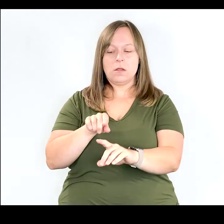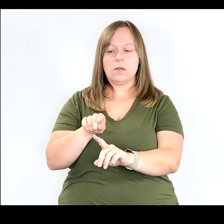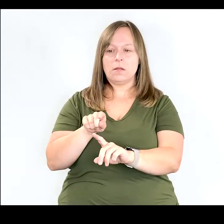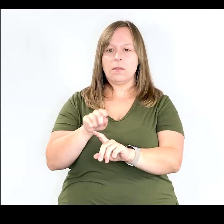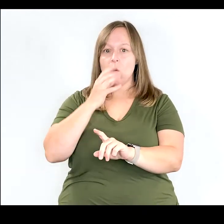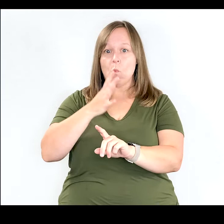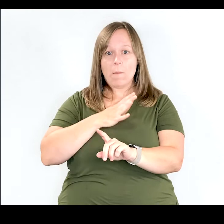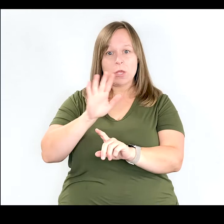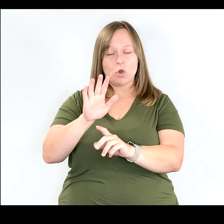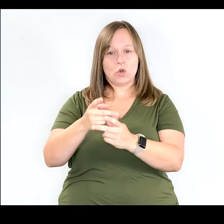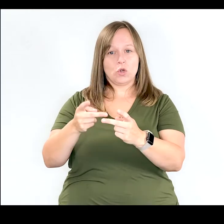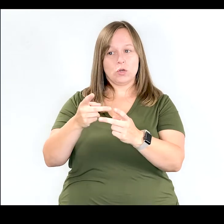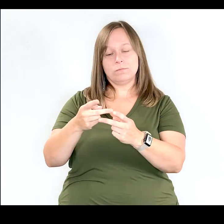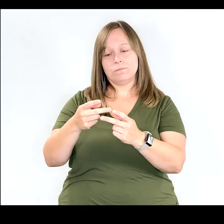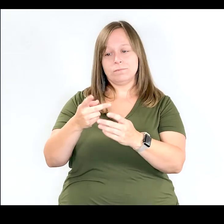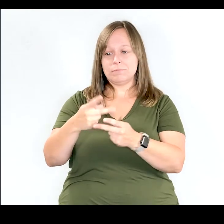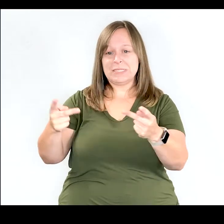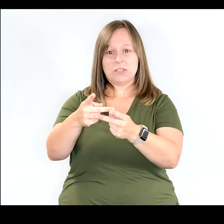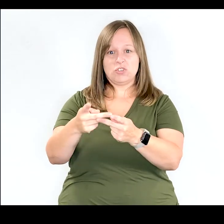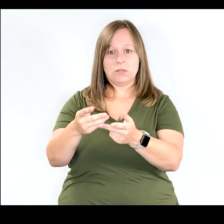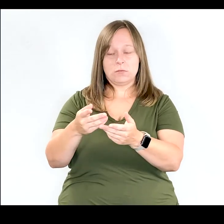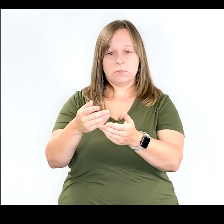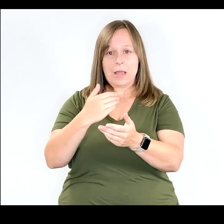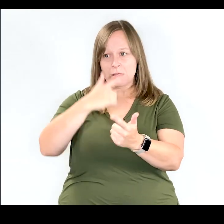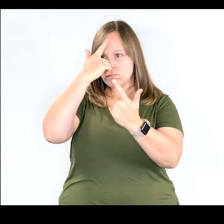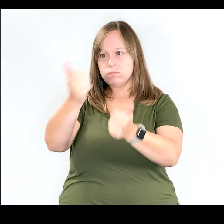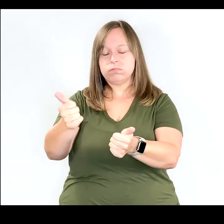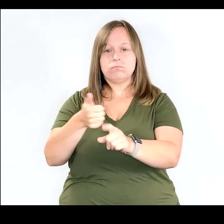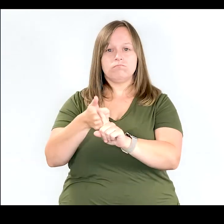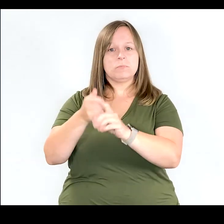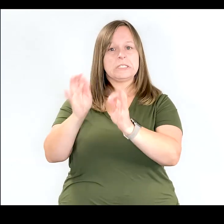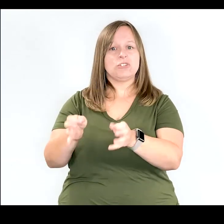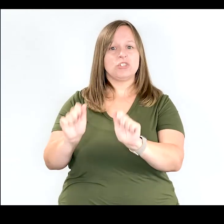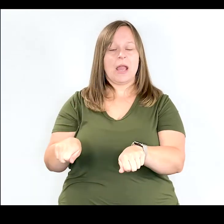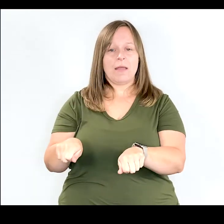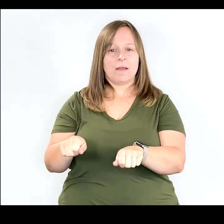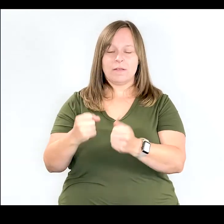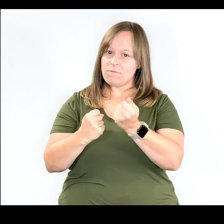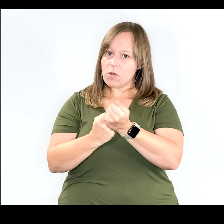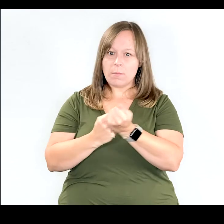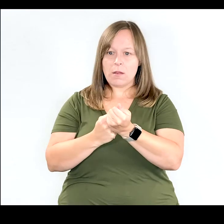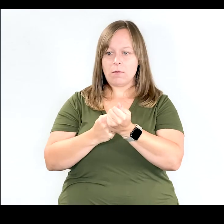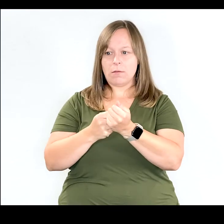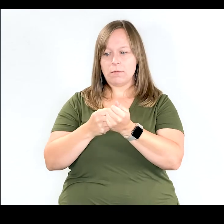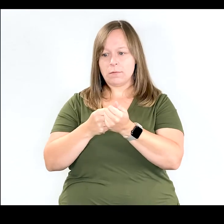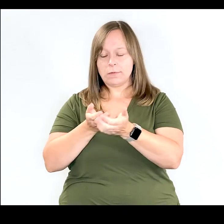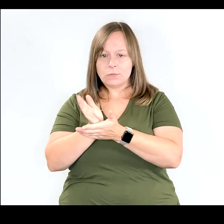that a woman in her position is entitled to autonomy and to make her own decisions. And that's a fundamental aspect of the rights